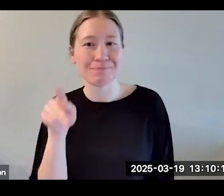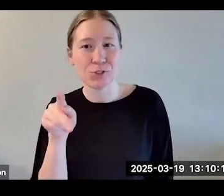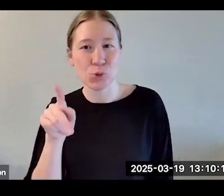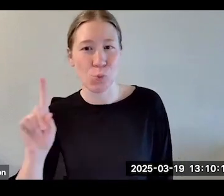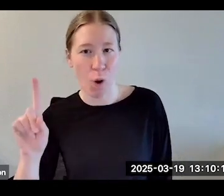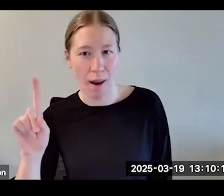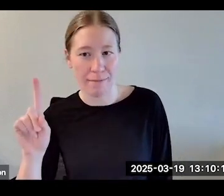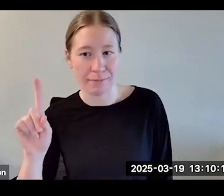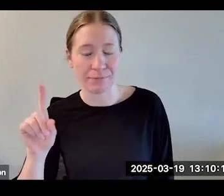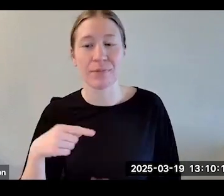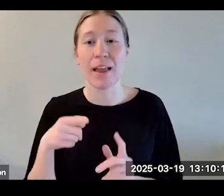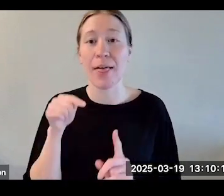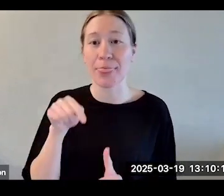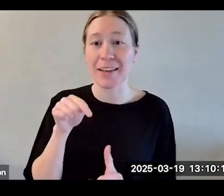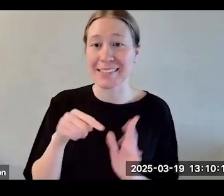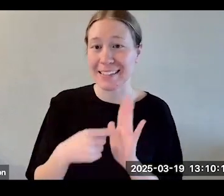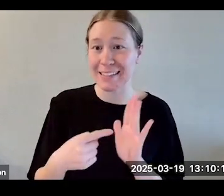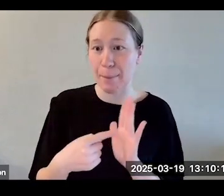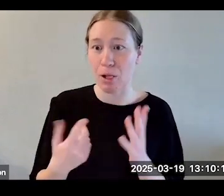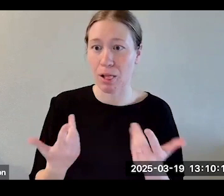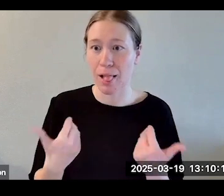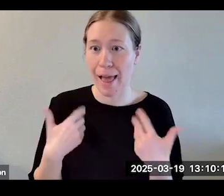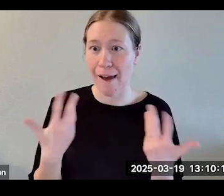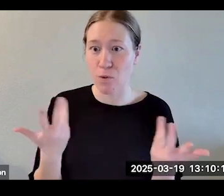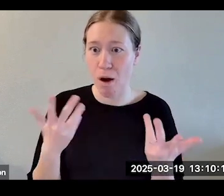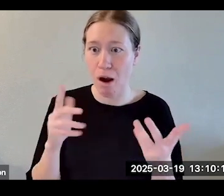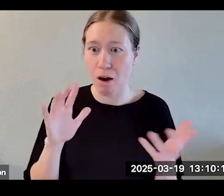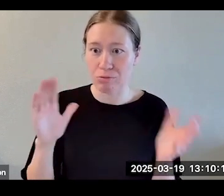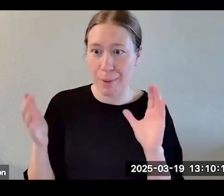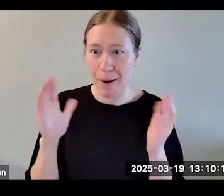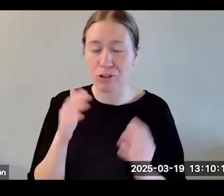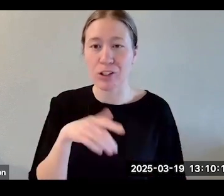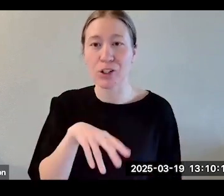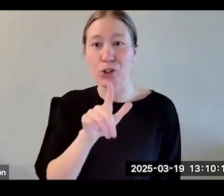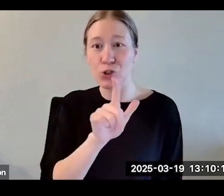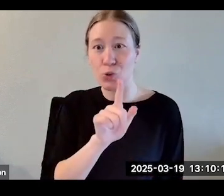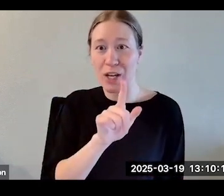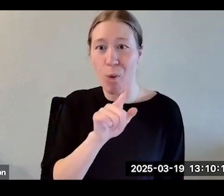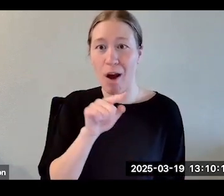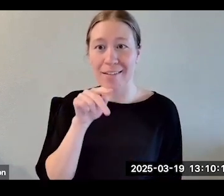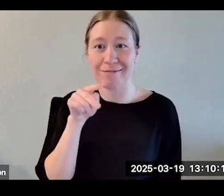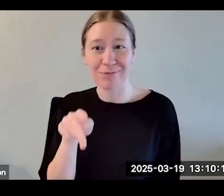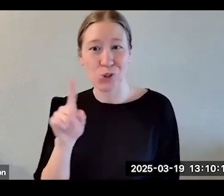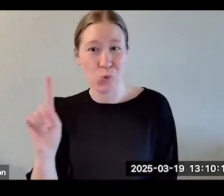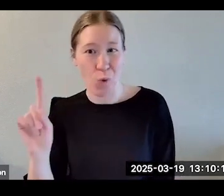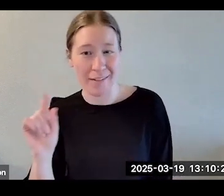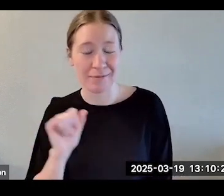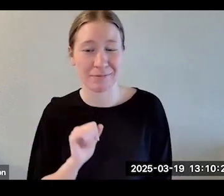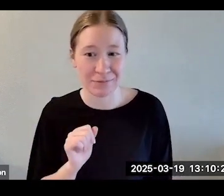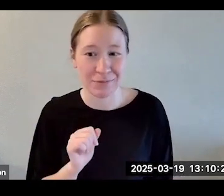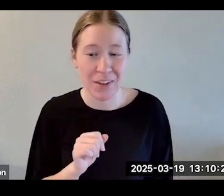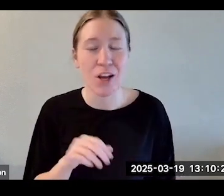we have a contrast ratio of 21:1. You can also look in the tool, there is an area